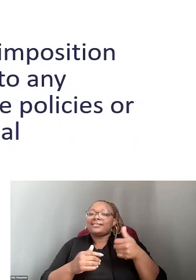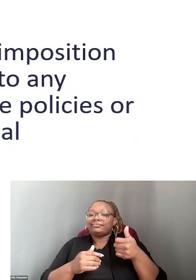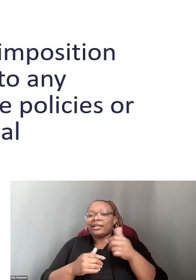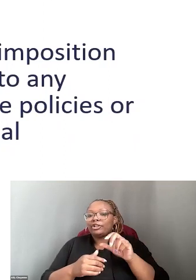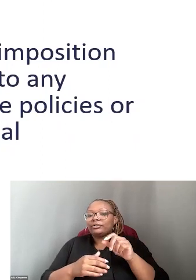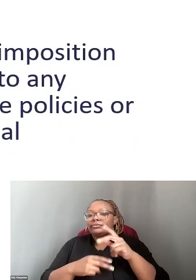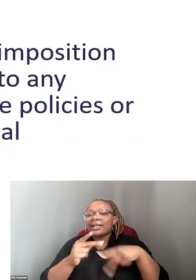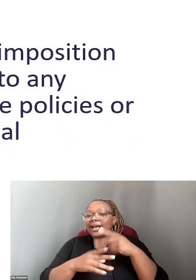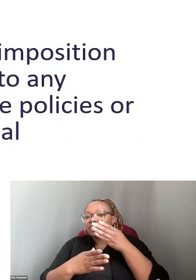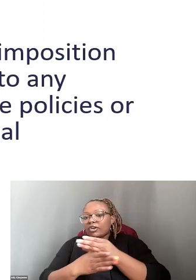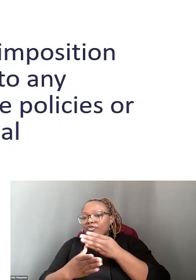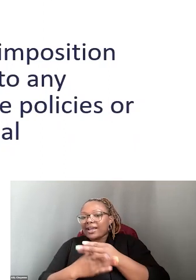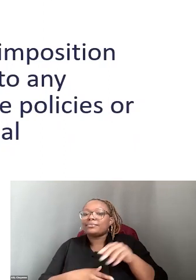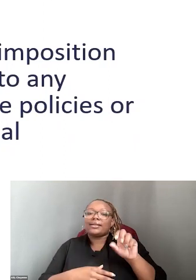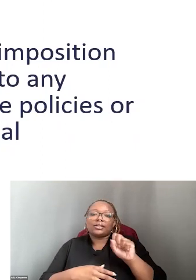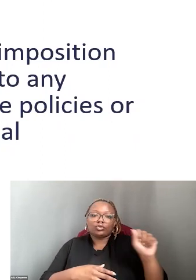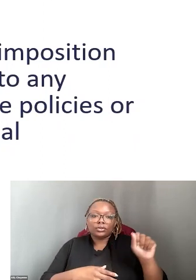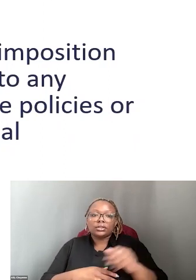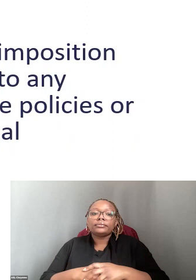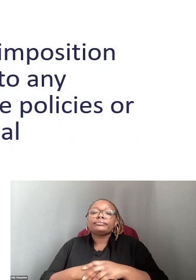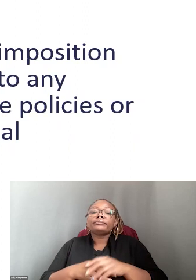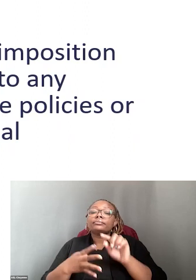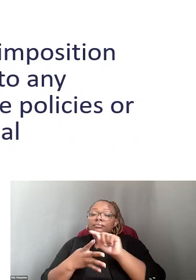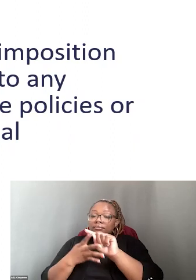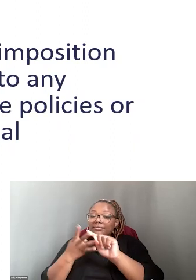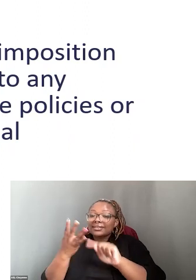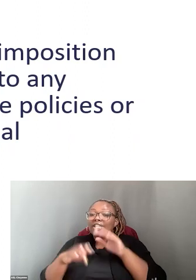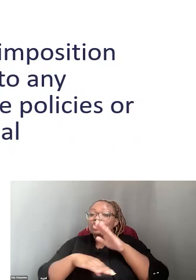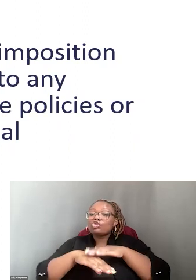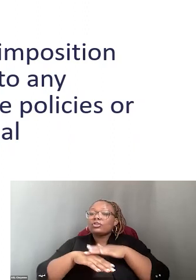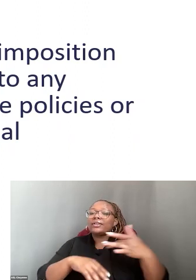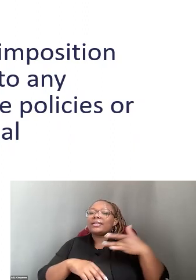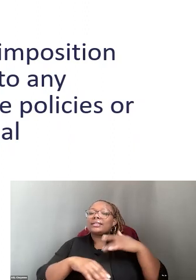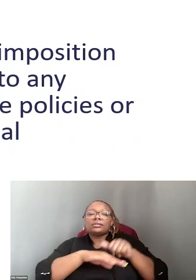these are notifications that are usually submitted by your SRO. Next slide.